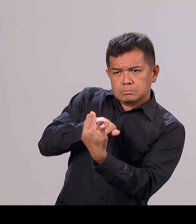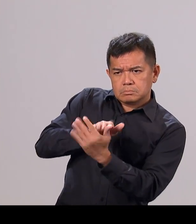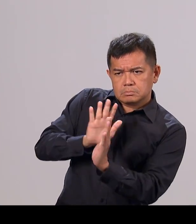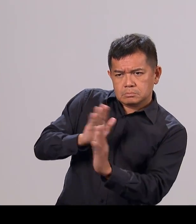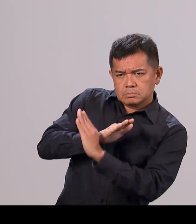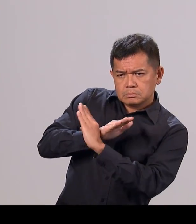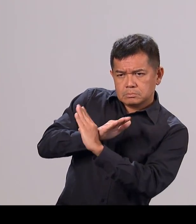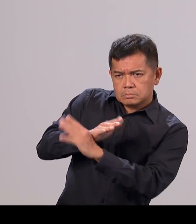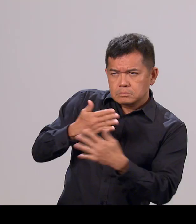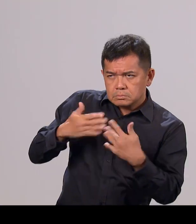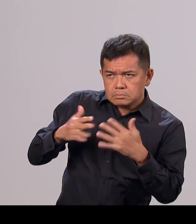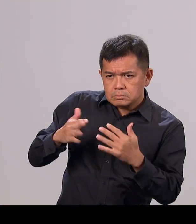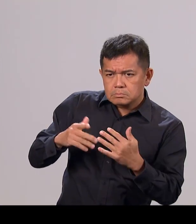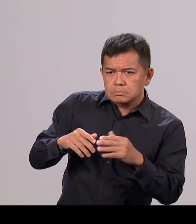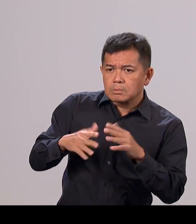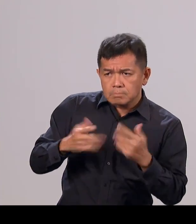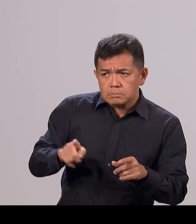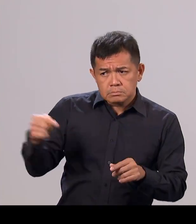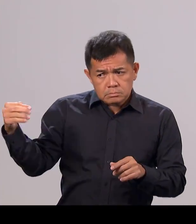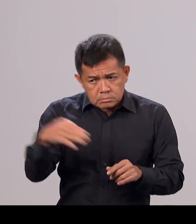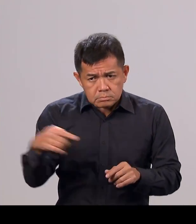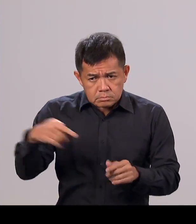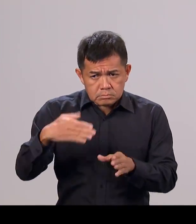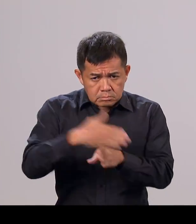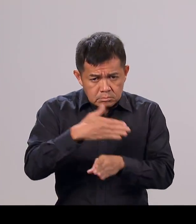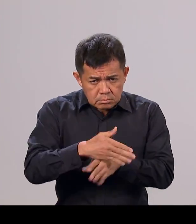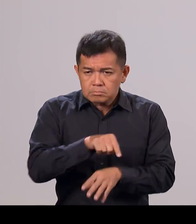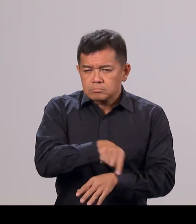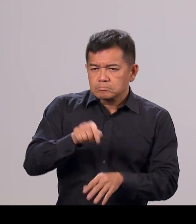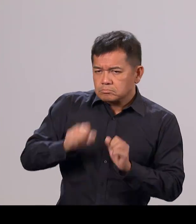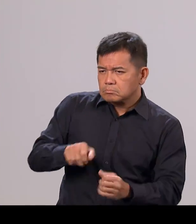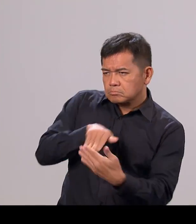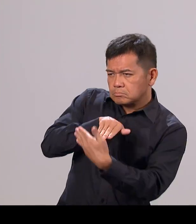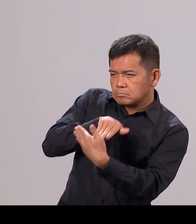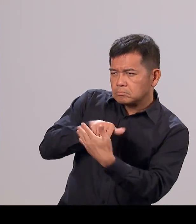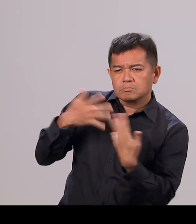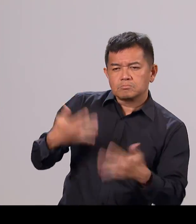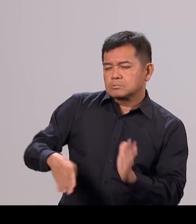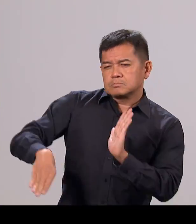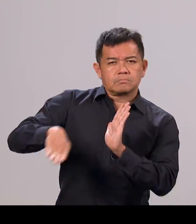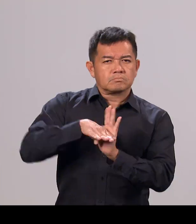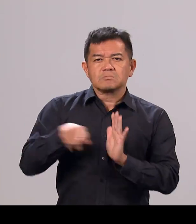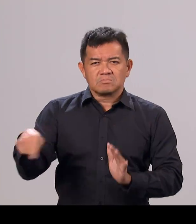So, we have banned such preachers from coming in – Christians some, Hindus some, Muslims also some.